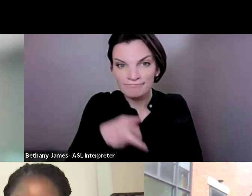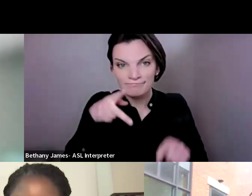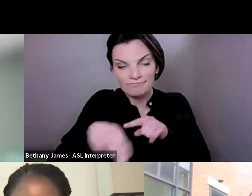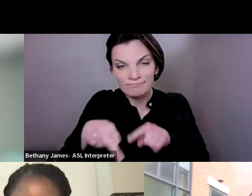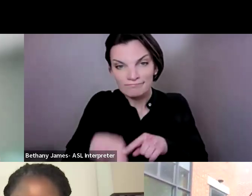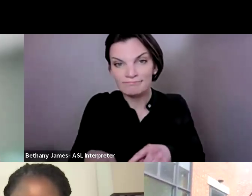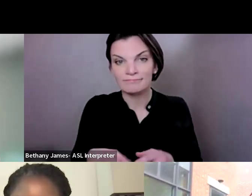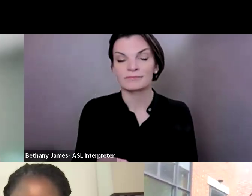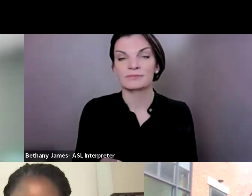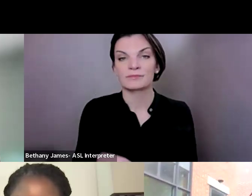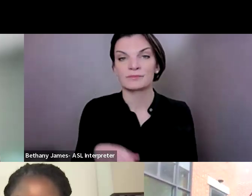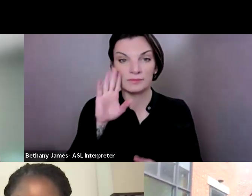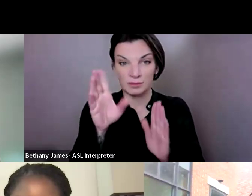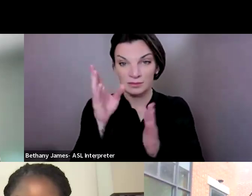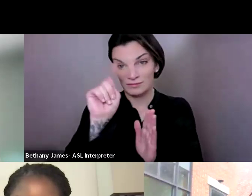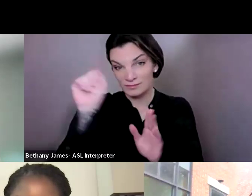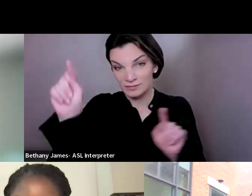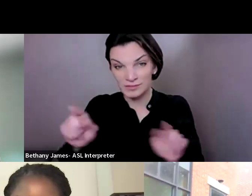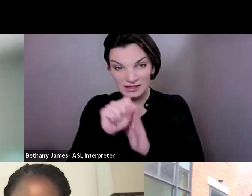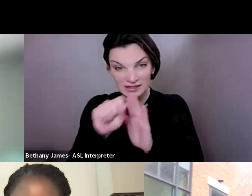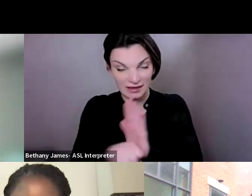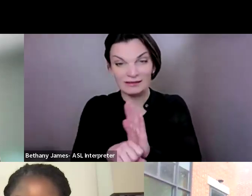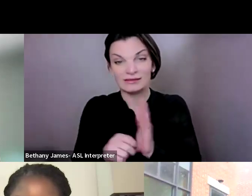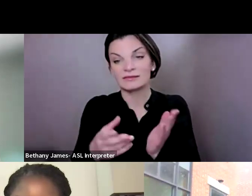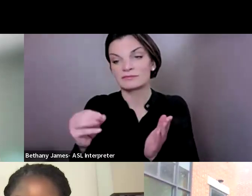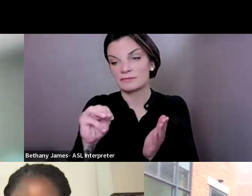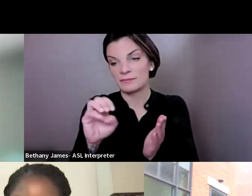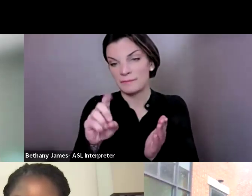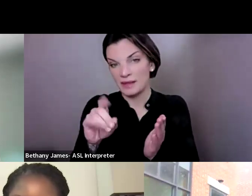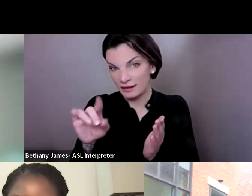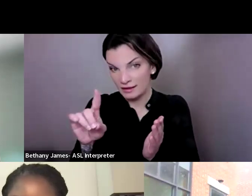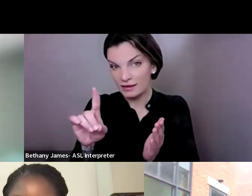some states take steps, and Medicaid start to take some steps towards this idea that 80% of